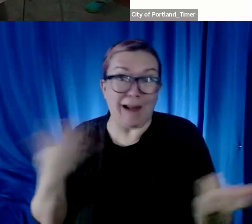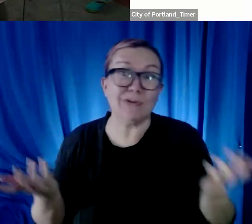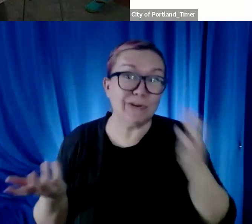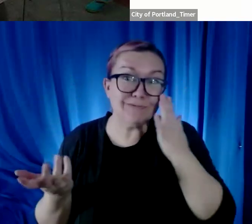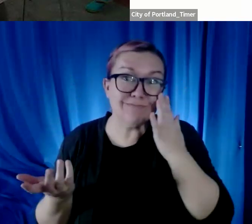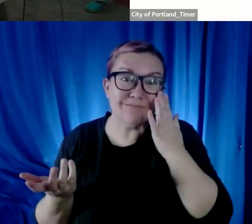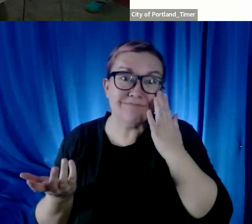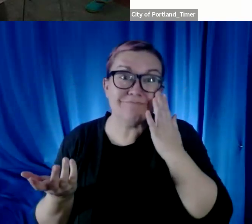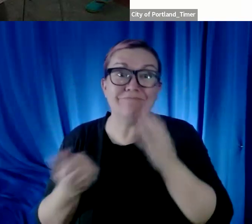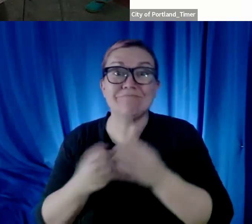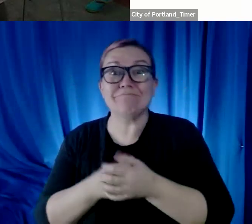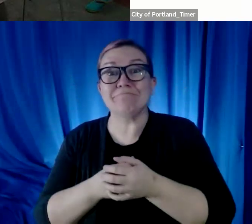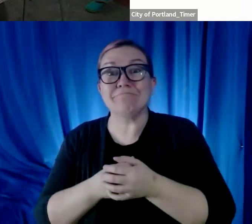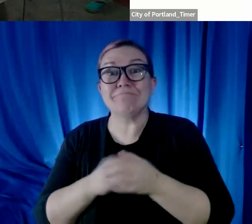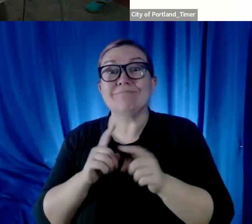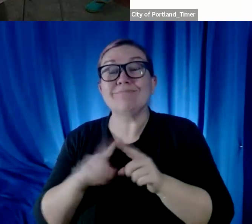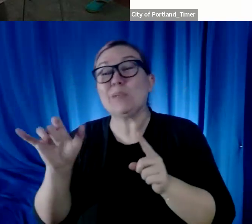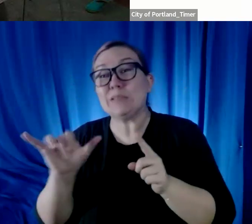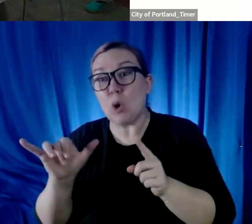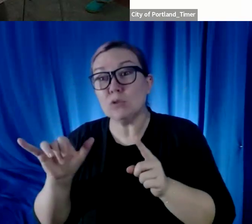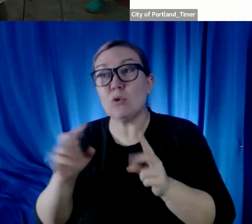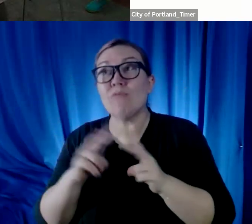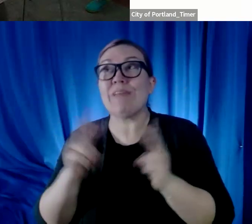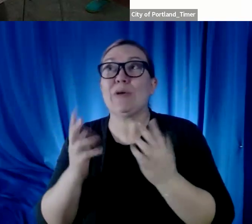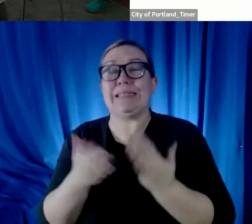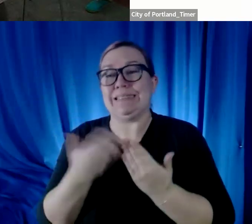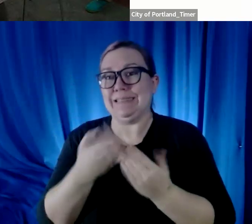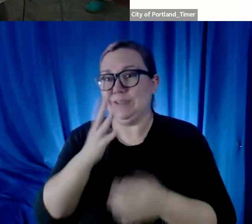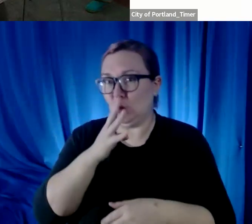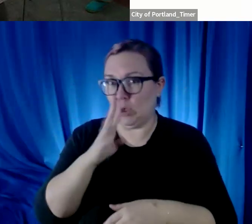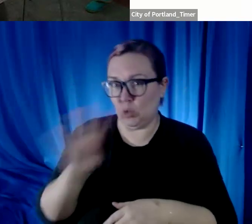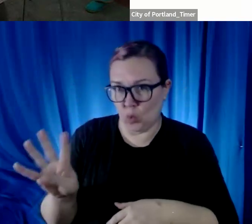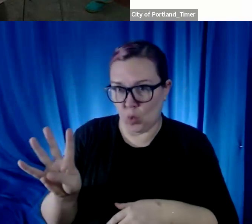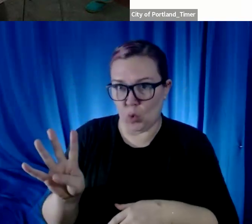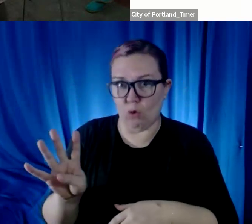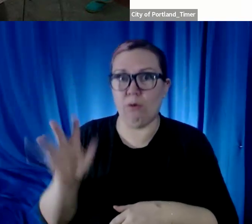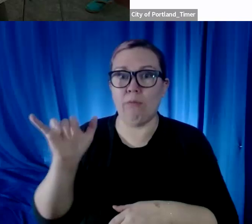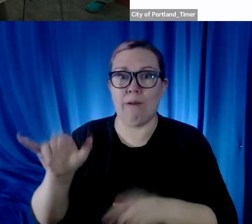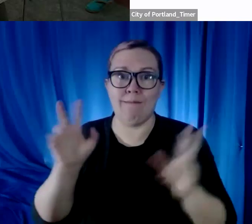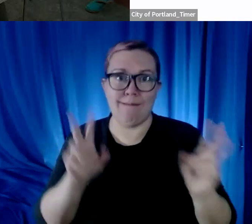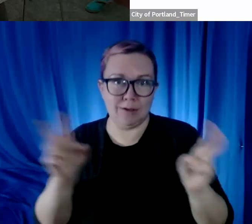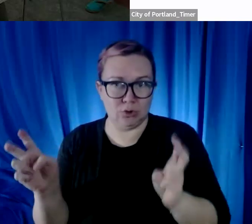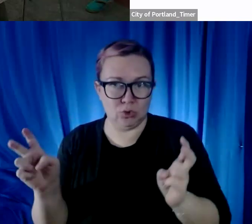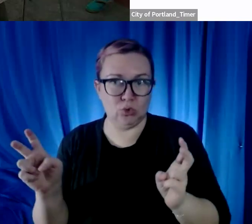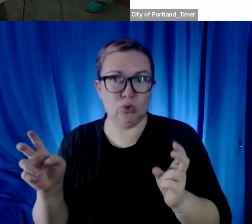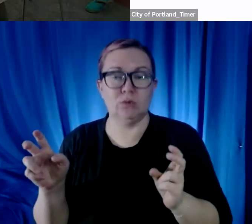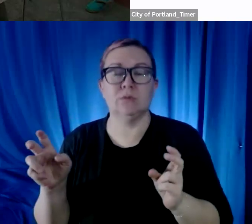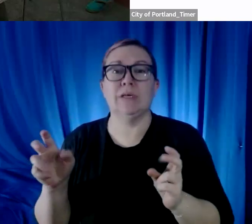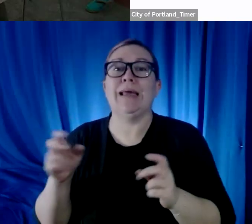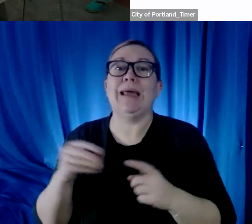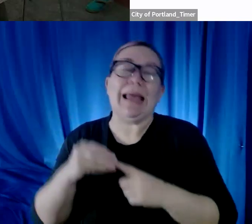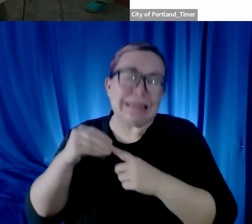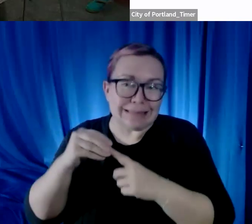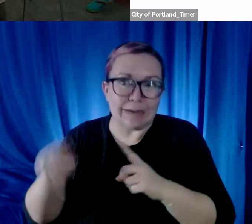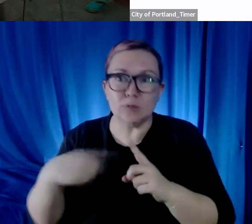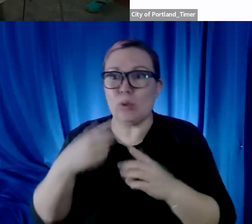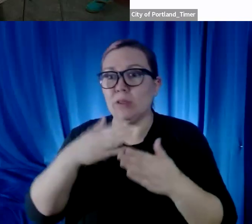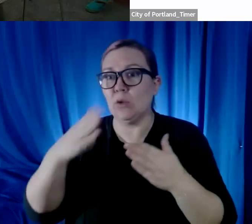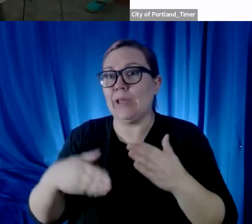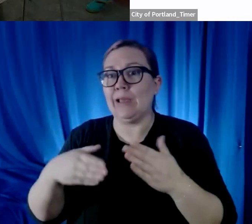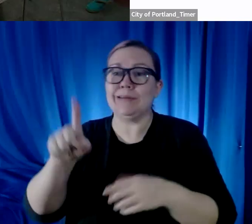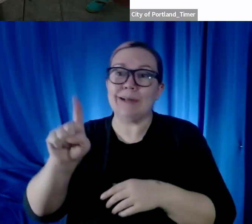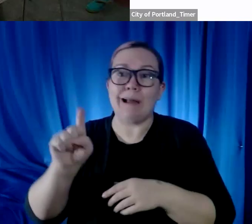But it's also very easy to ignore that issue, except when the weekend is 116 degrees.